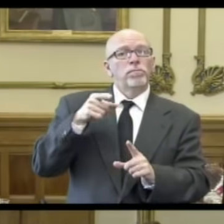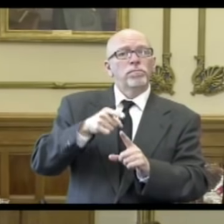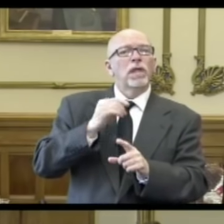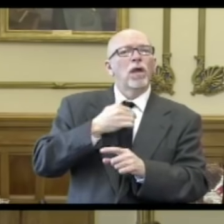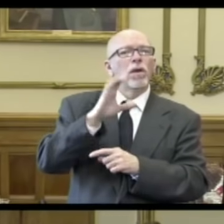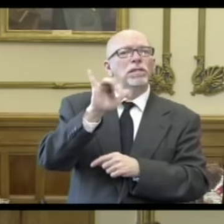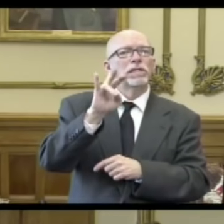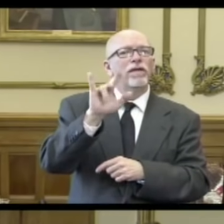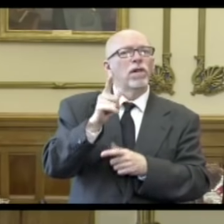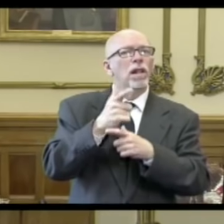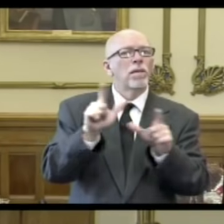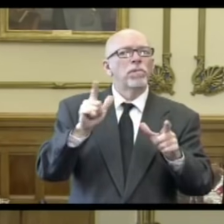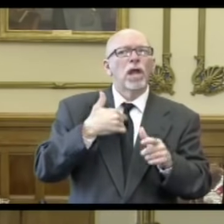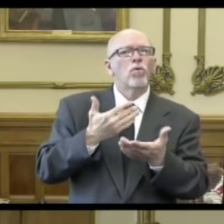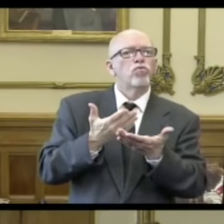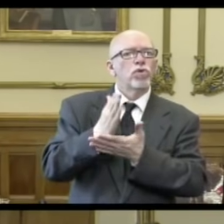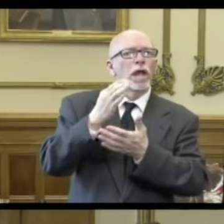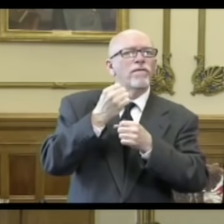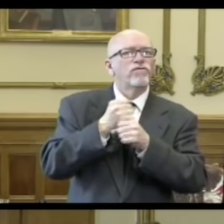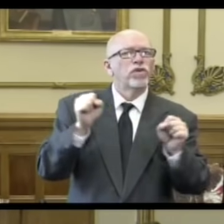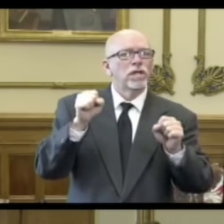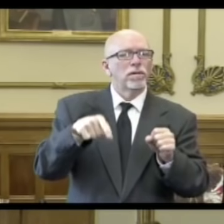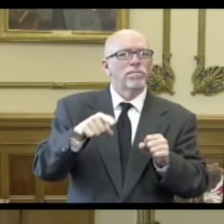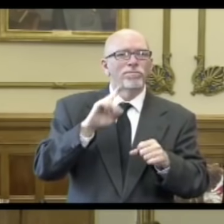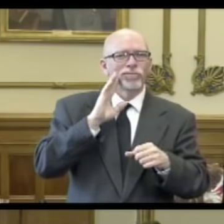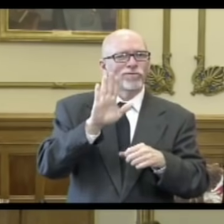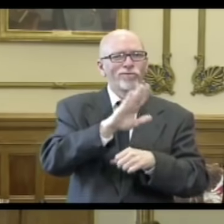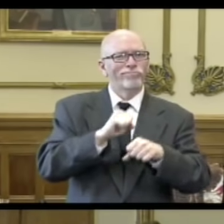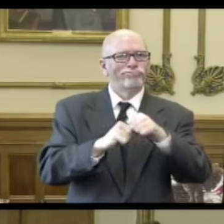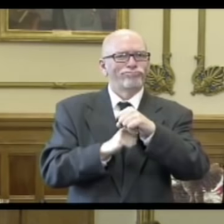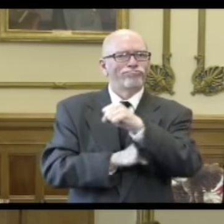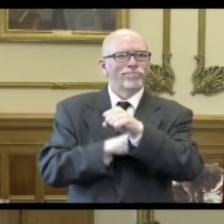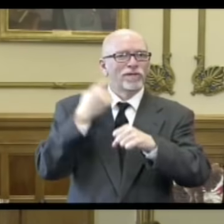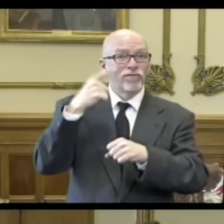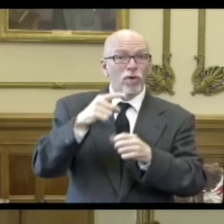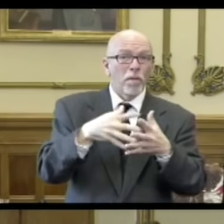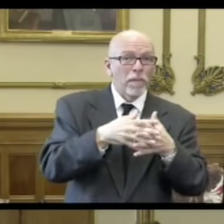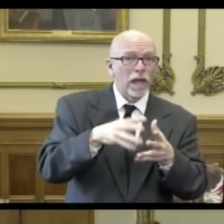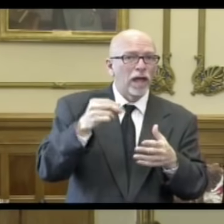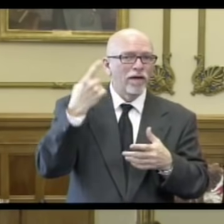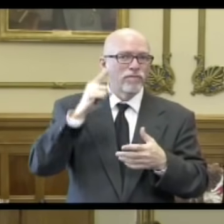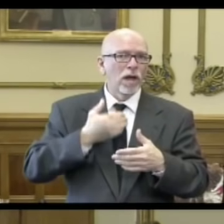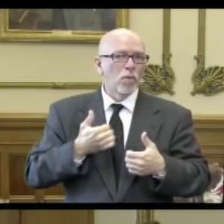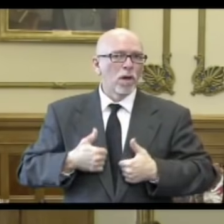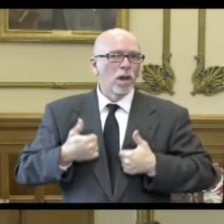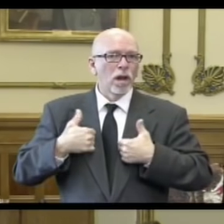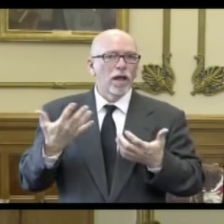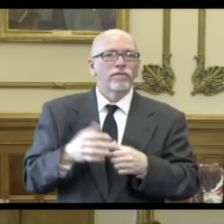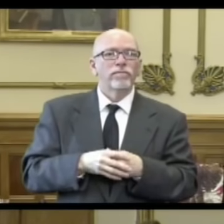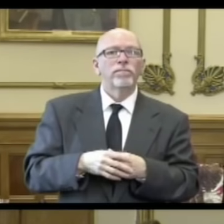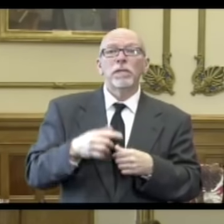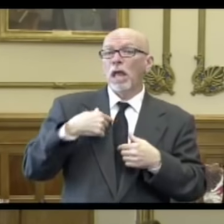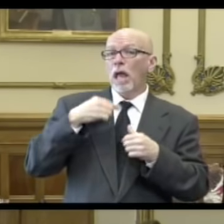IMPORTANT QUESTION THAT YOU'VE ASKED WHAT I CAN SAY IS THAT HE GOES TO OUR CIVIL LIBERTIES TO OUR RIGHTS AND FREEDOMS